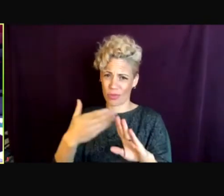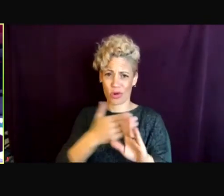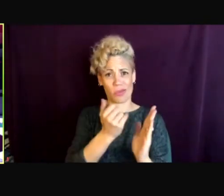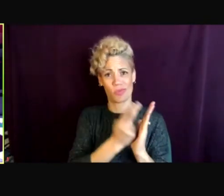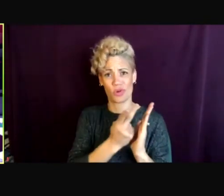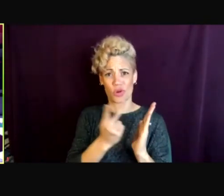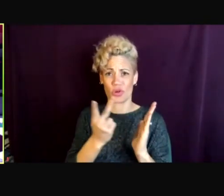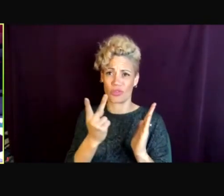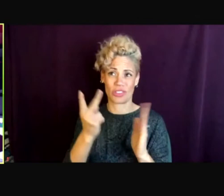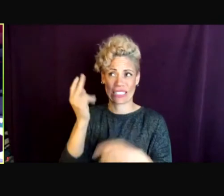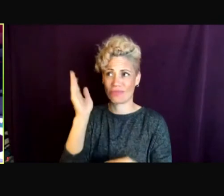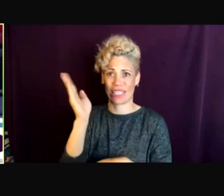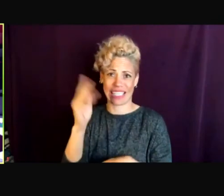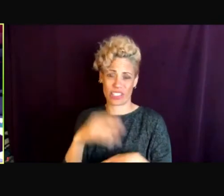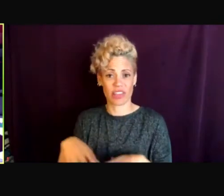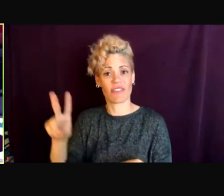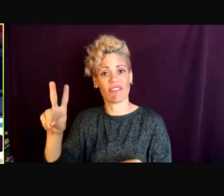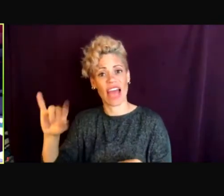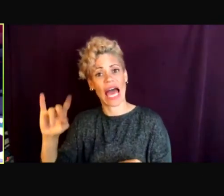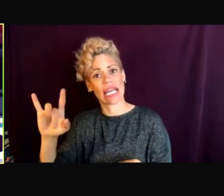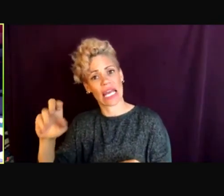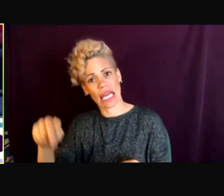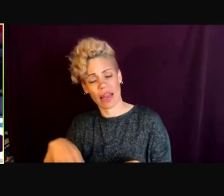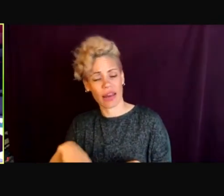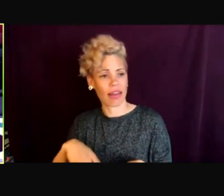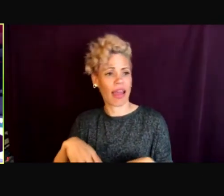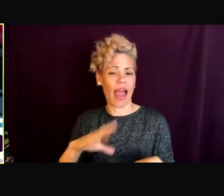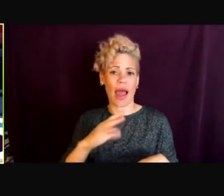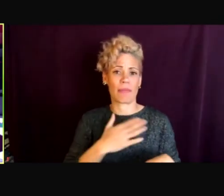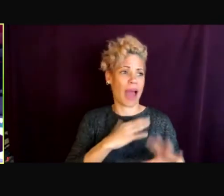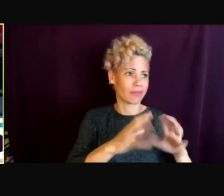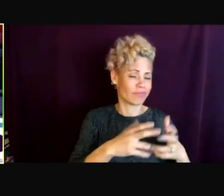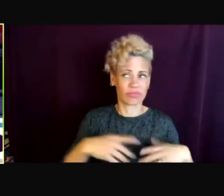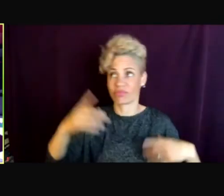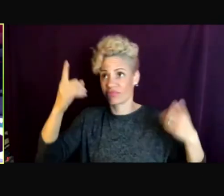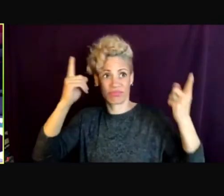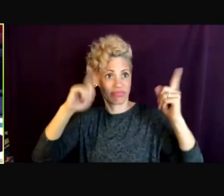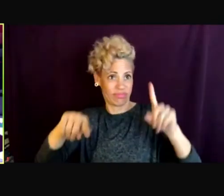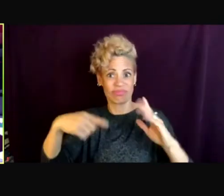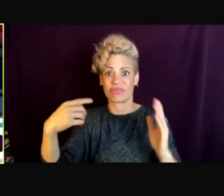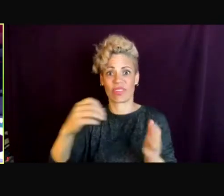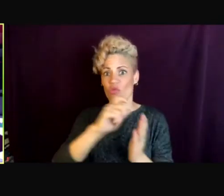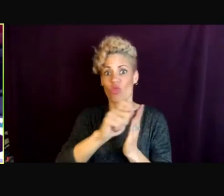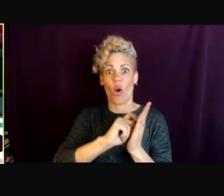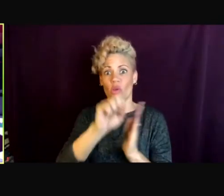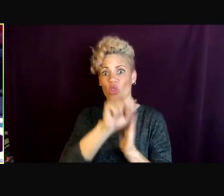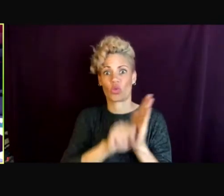had decided was what I should say. So I read that and it was really boring.